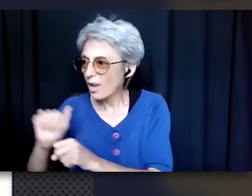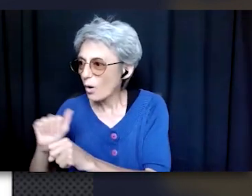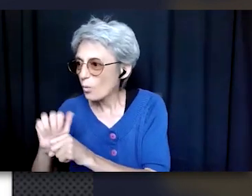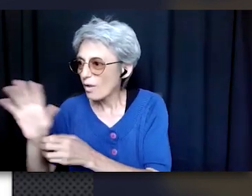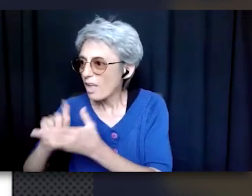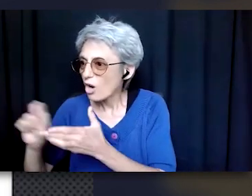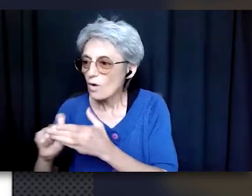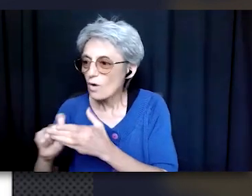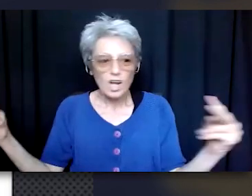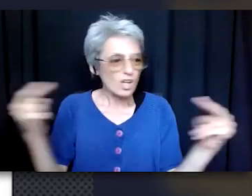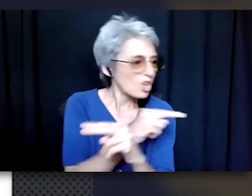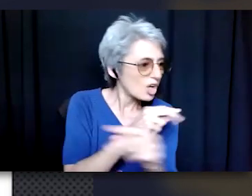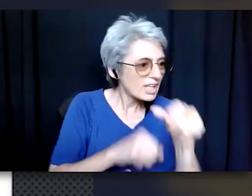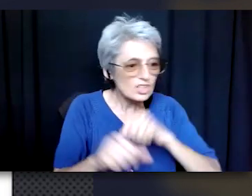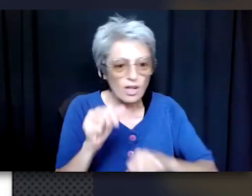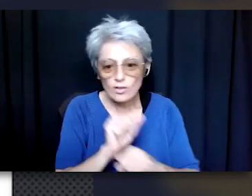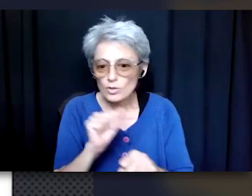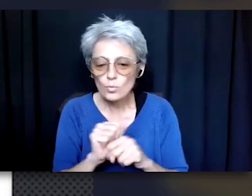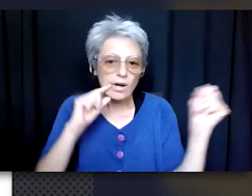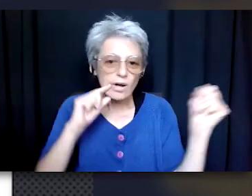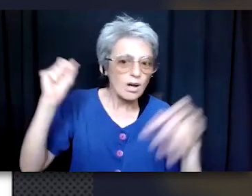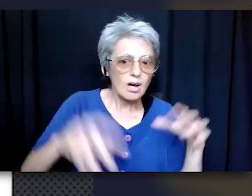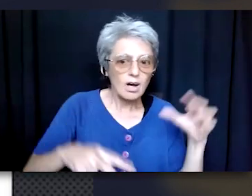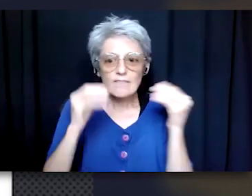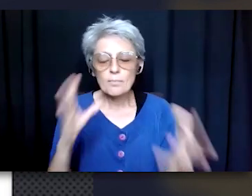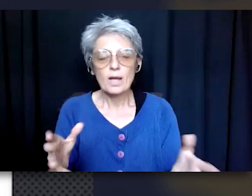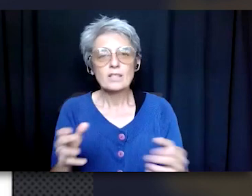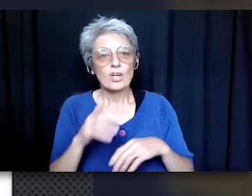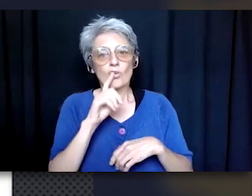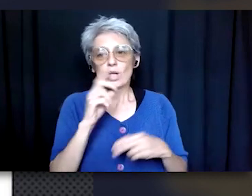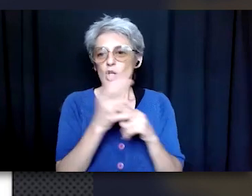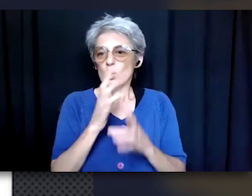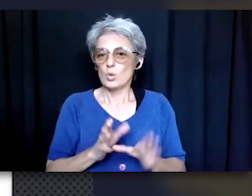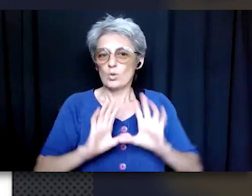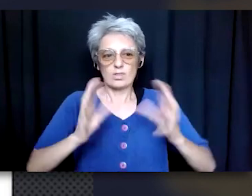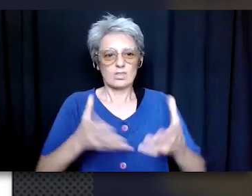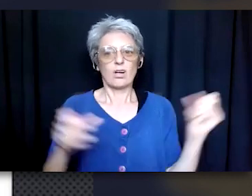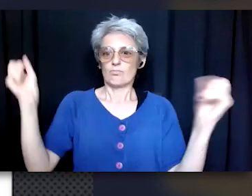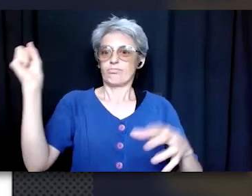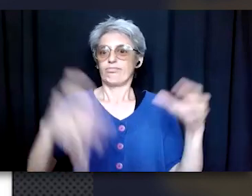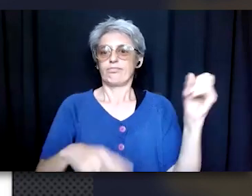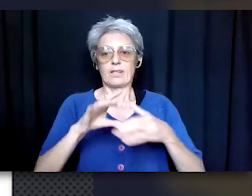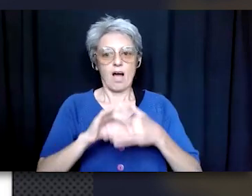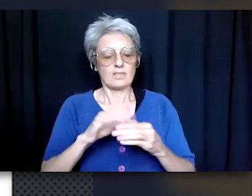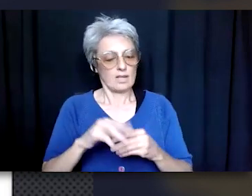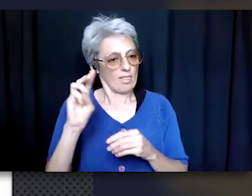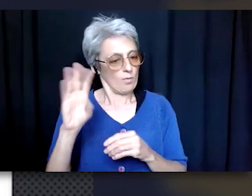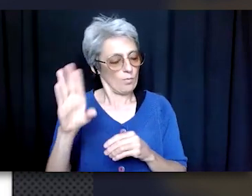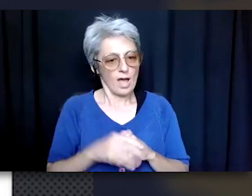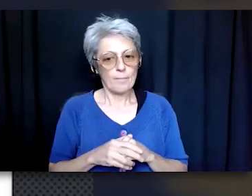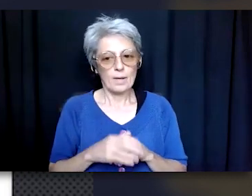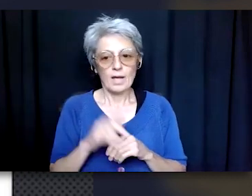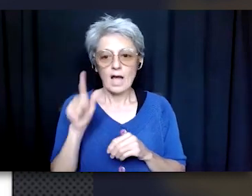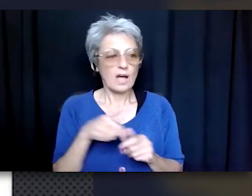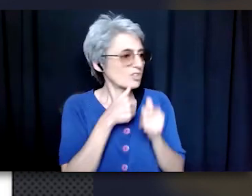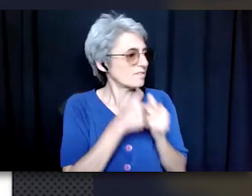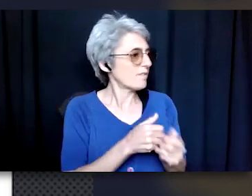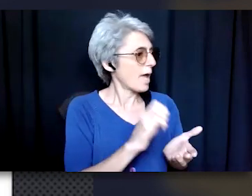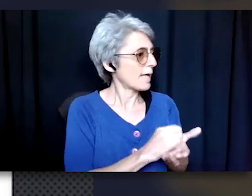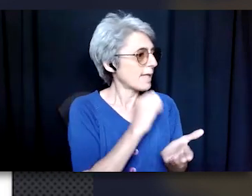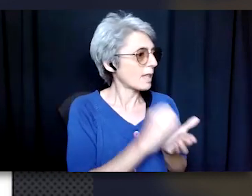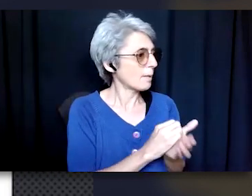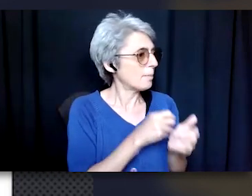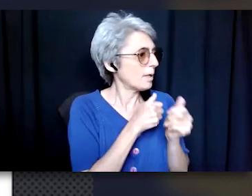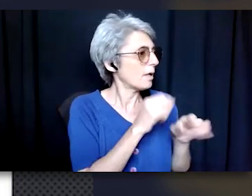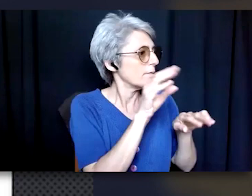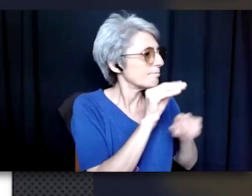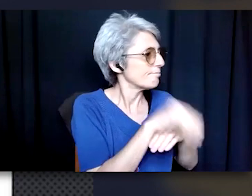broad sort of user-generated content version of the web that was fundamentally participatory. The